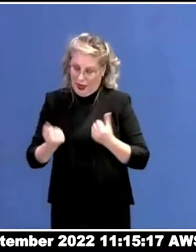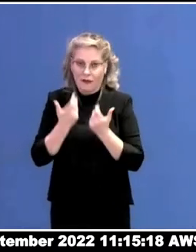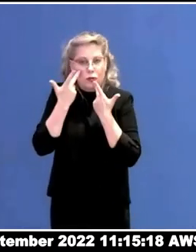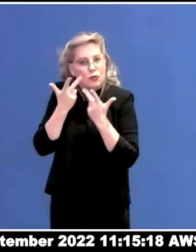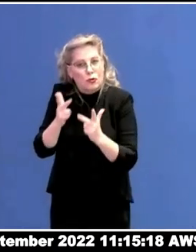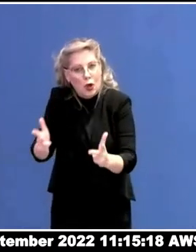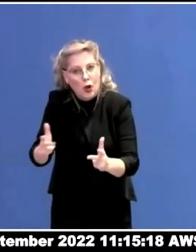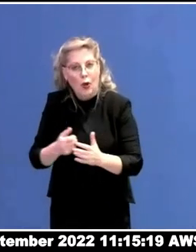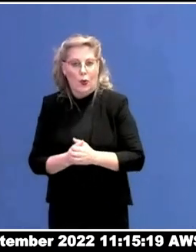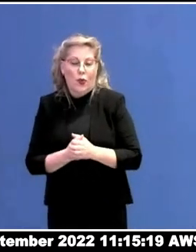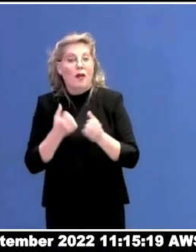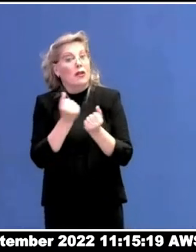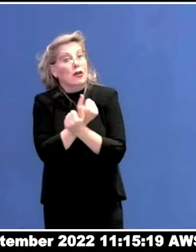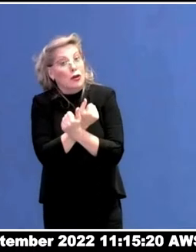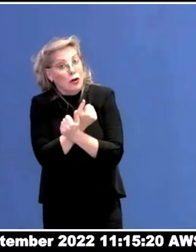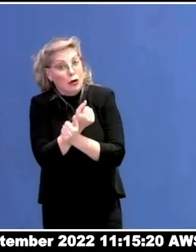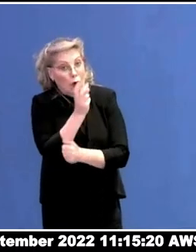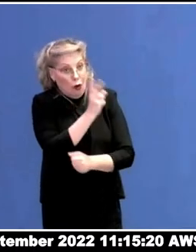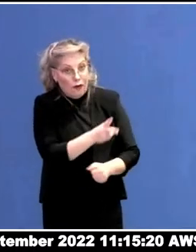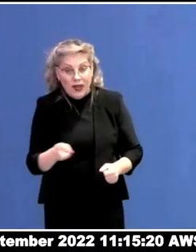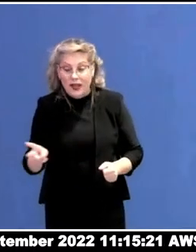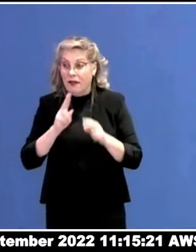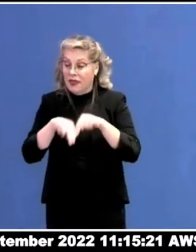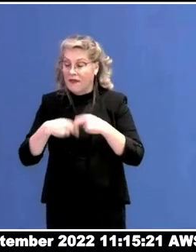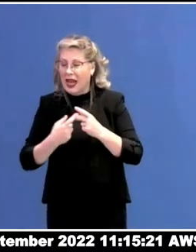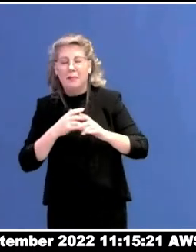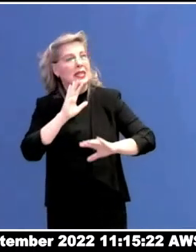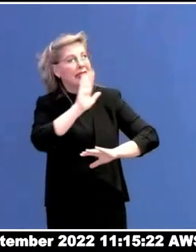And too often the families, they are not heard, they are not validated, they are not